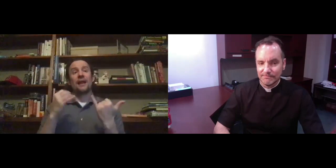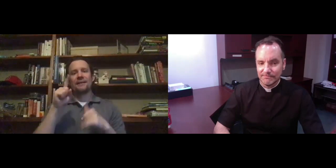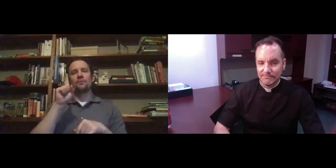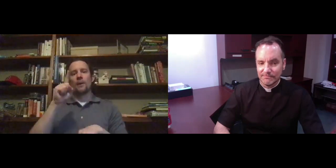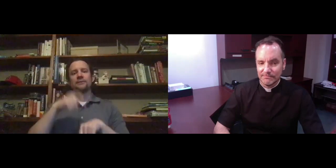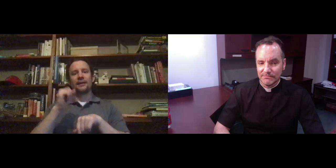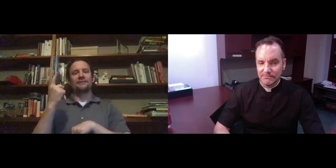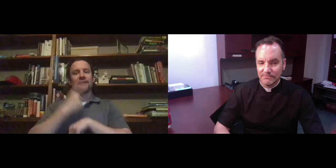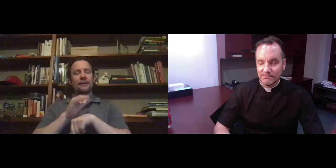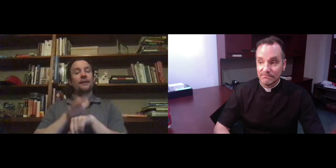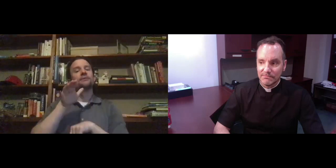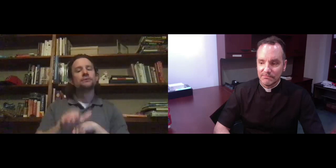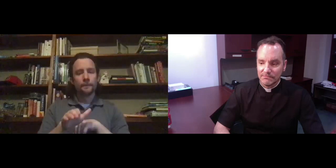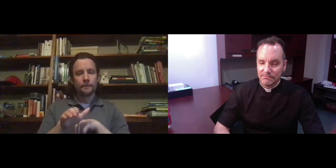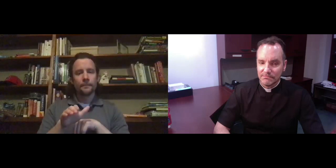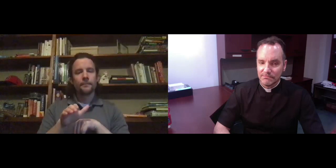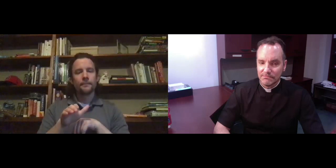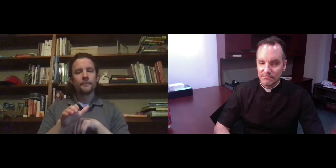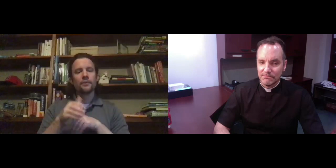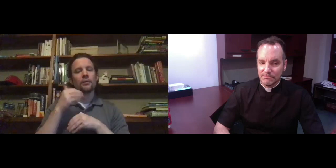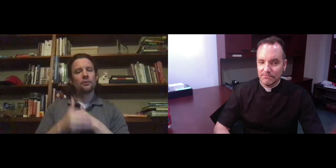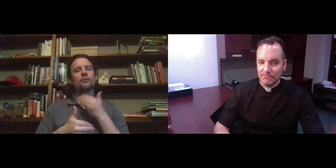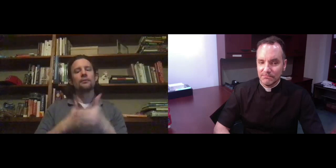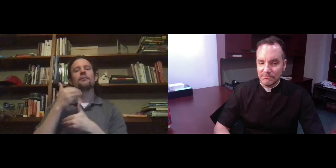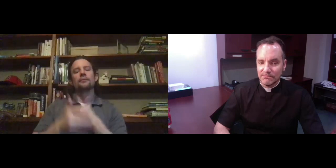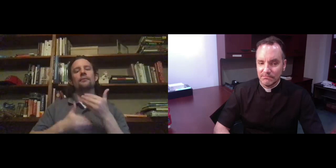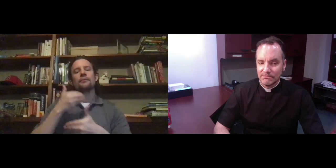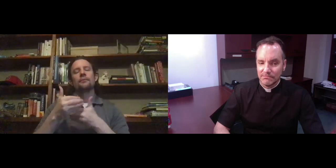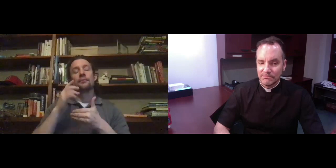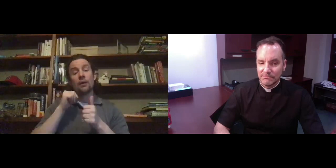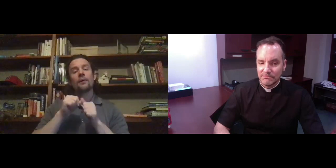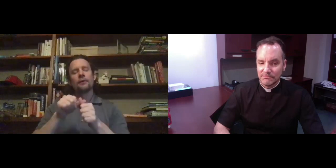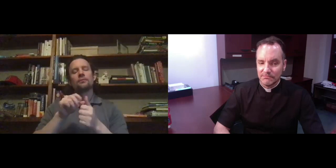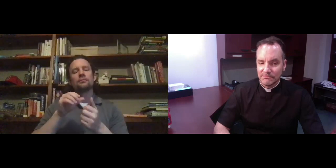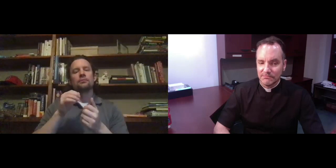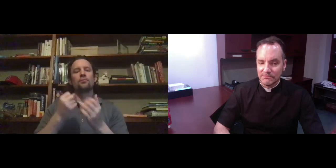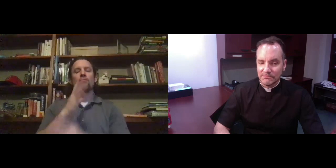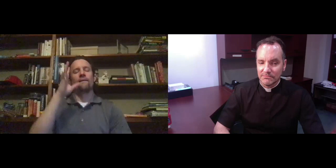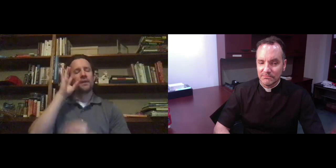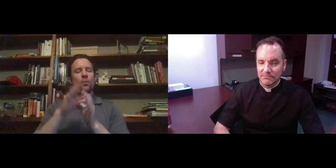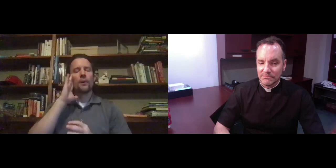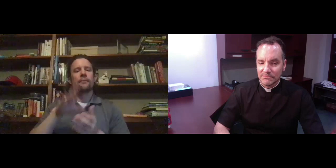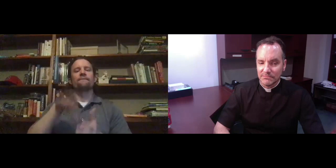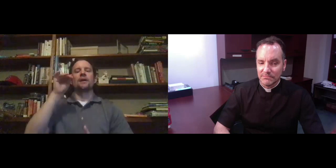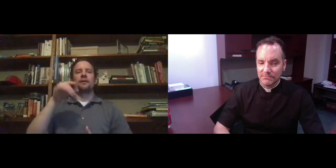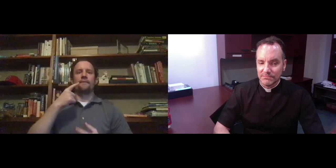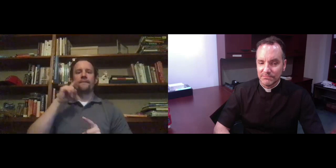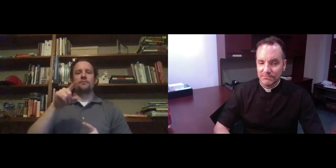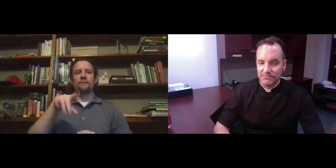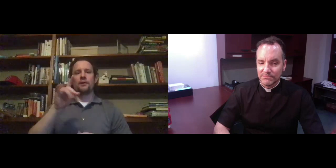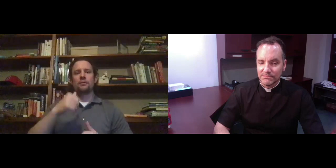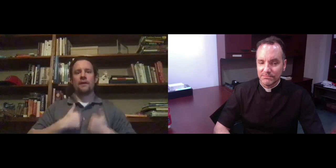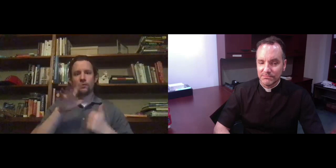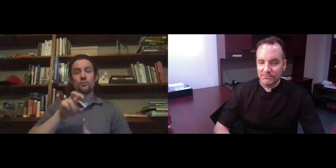focus on today, take it one day at a time. That is the way to grow your faith, and